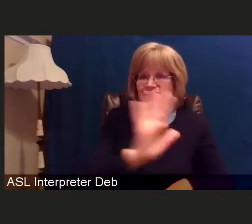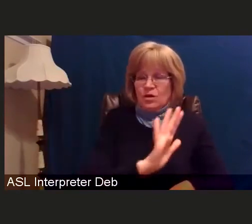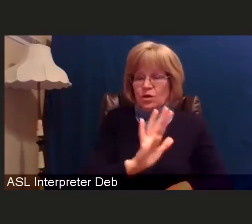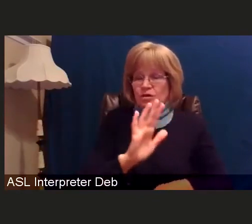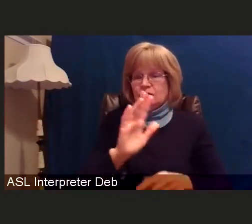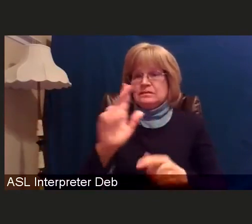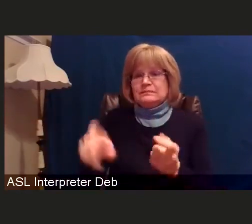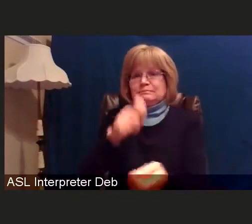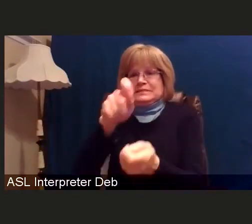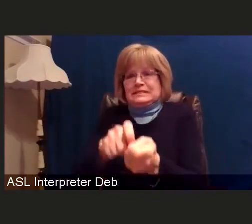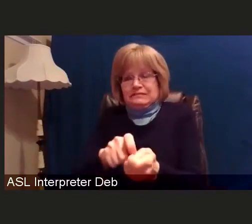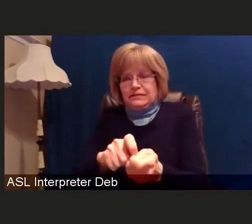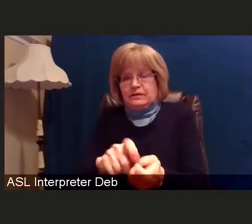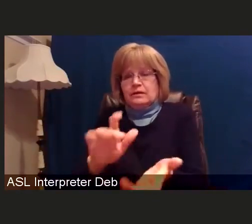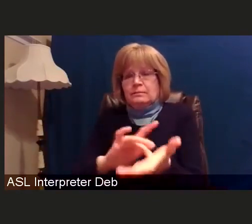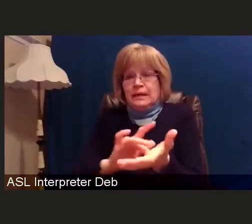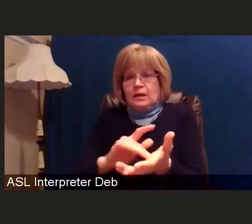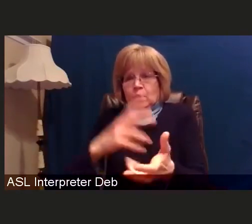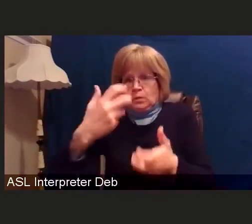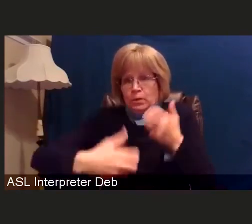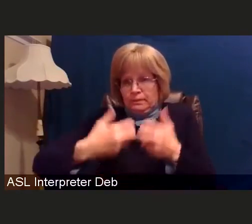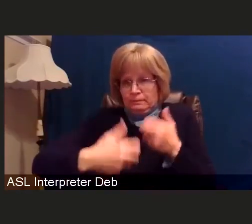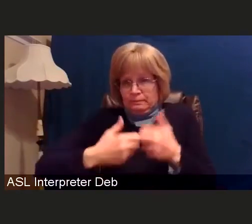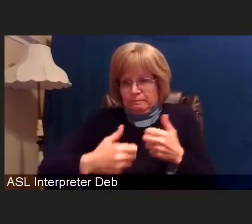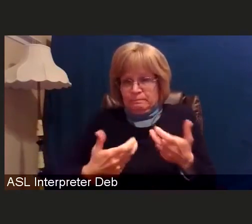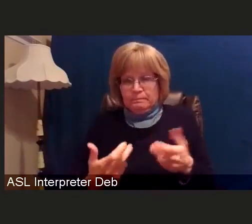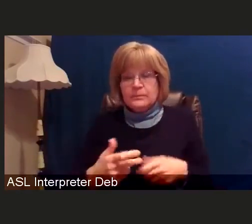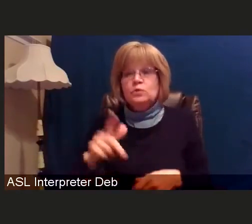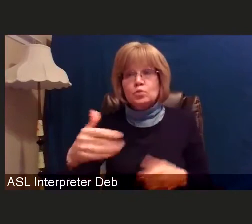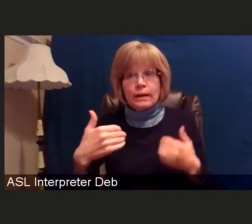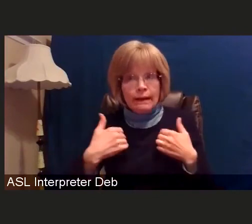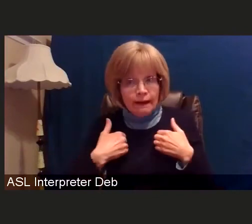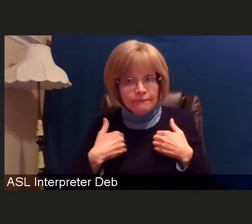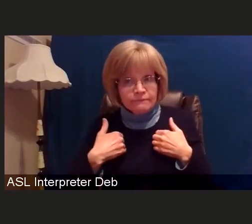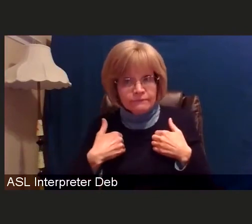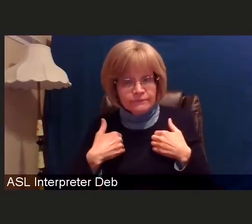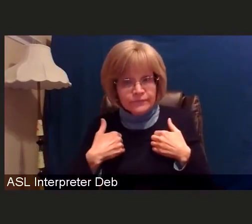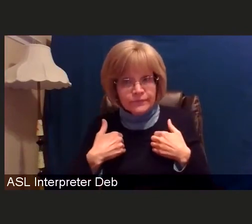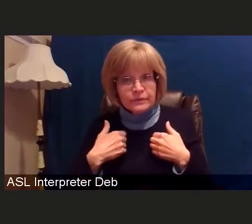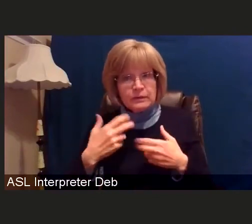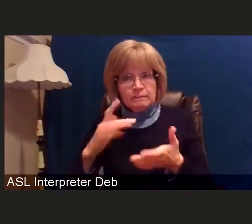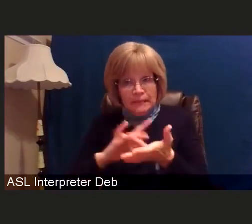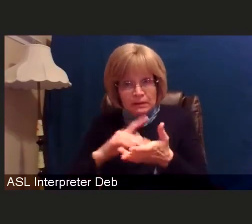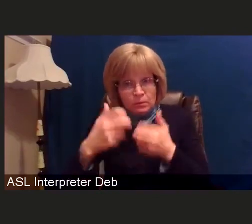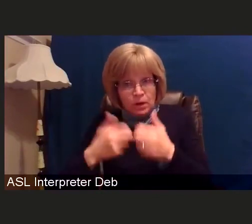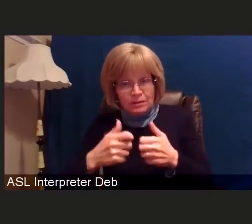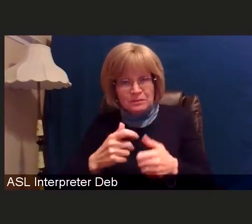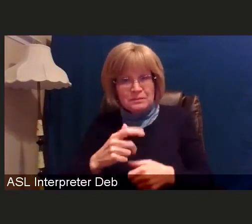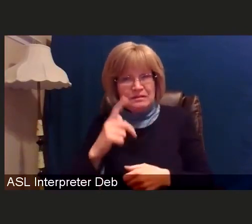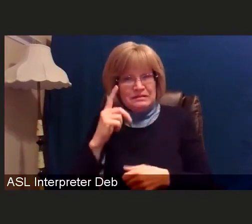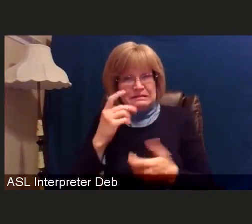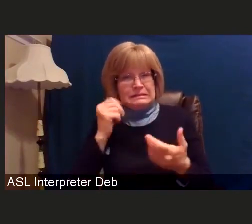So if you do have a medical condition and you're not sure that the COVID-19 vaccine is right for you,